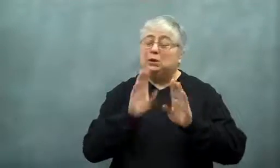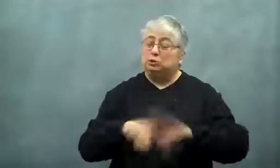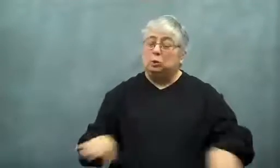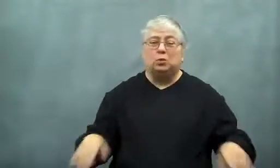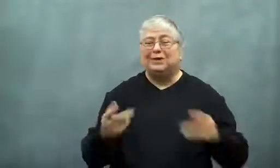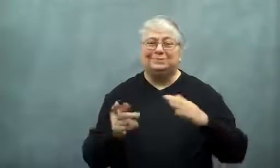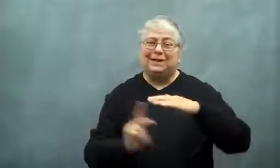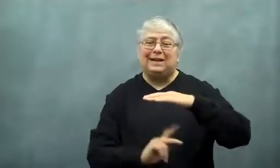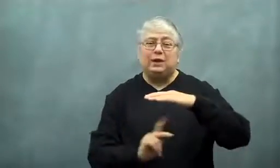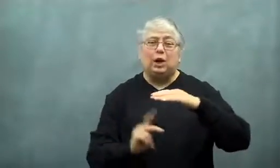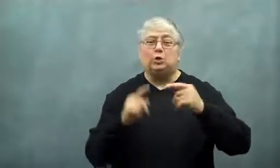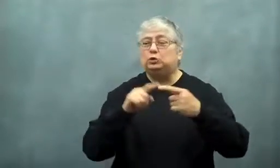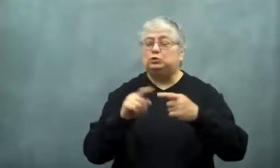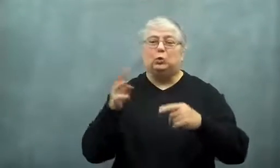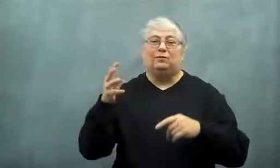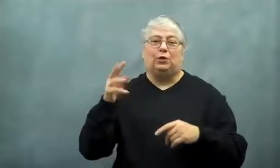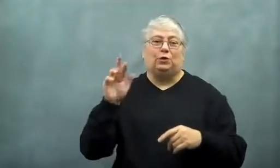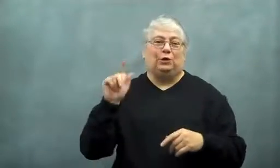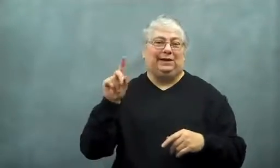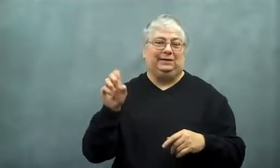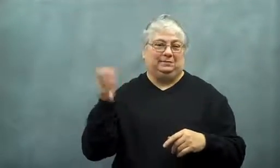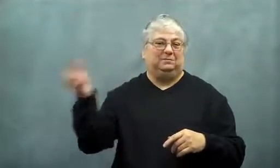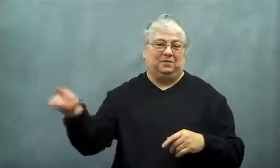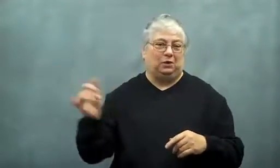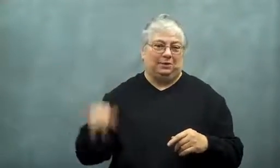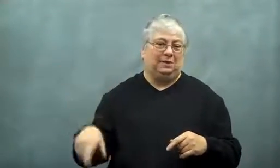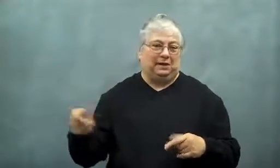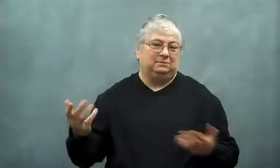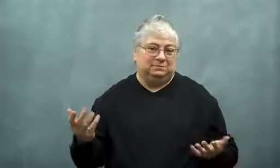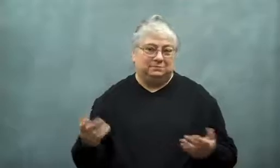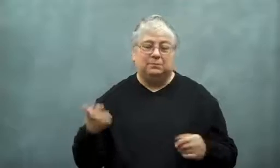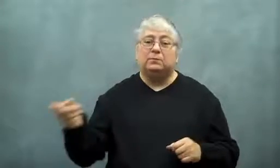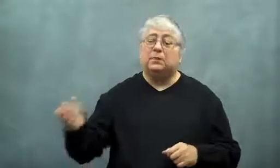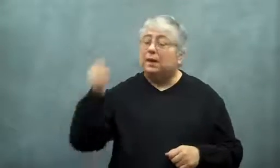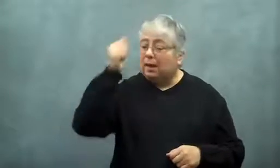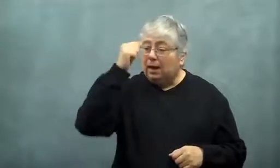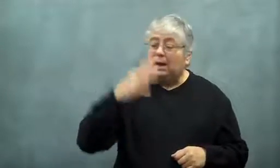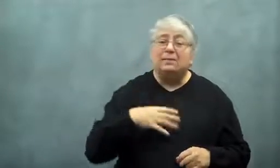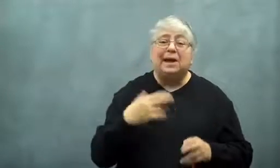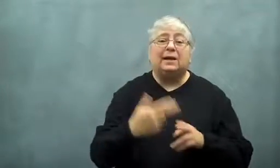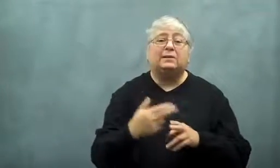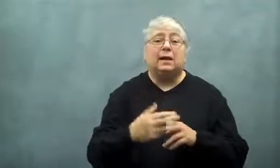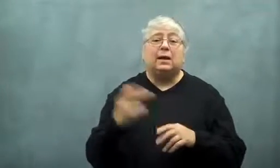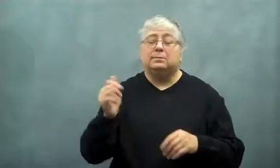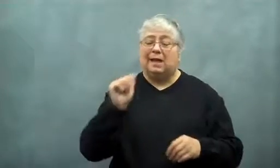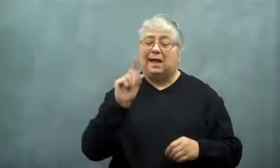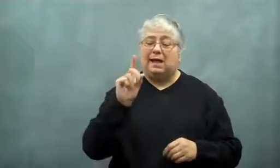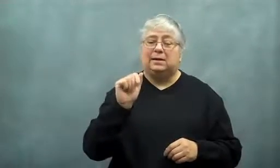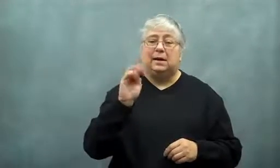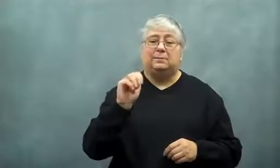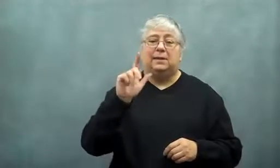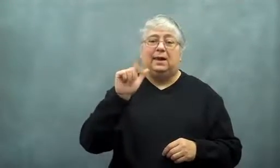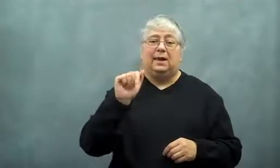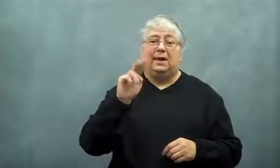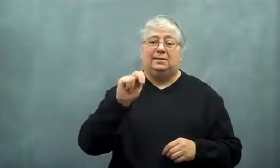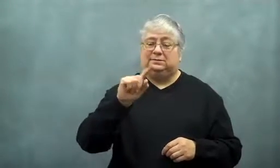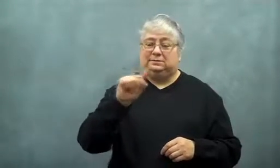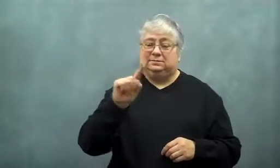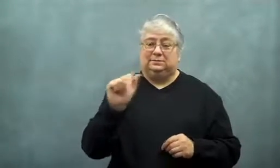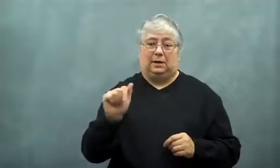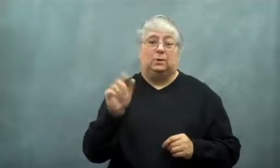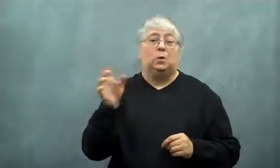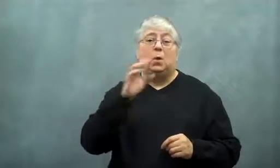which serves children from kindergarten to fourth grade.